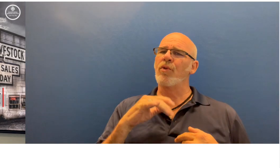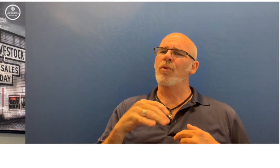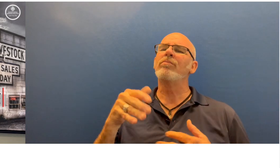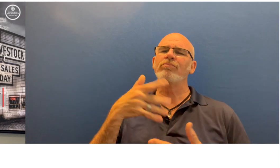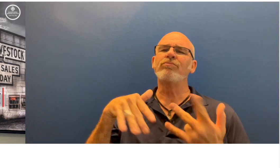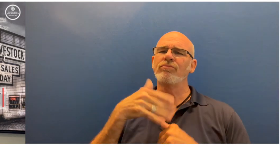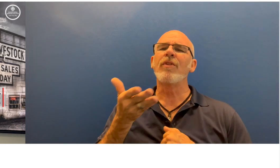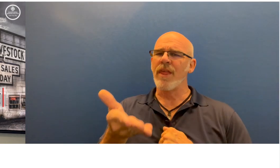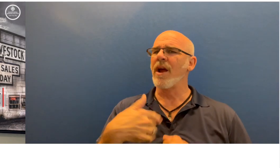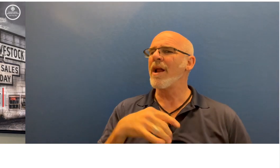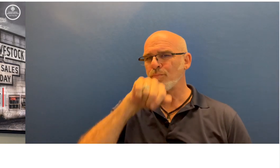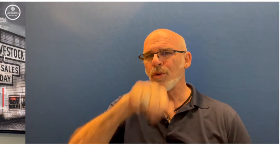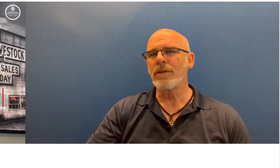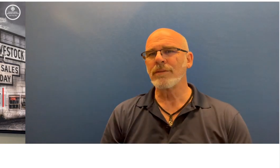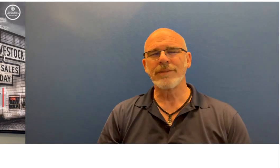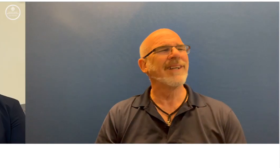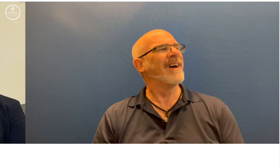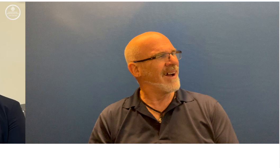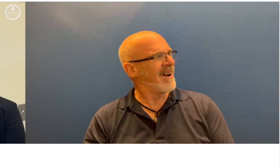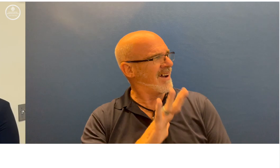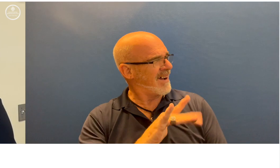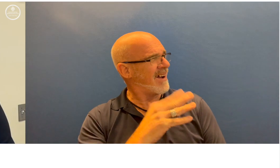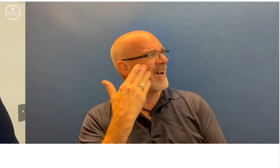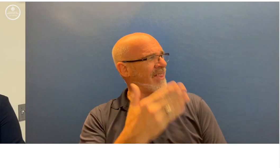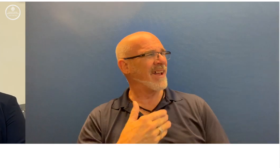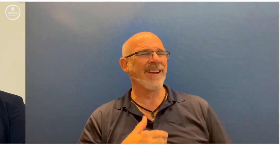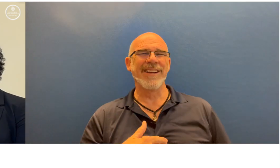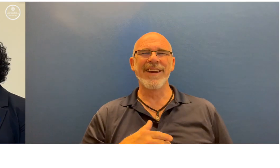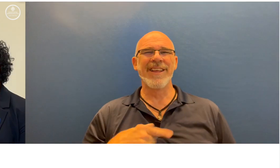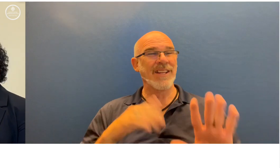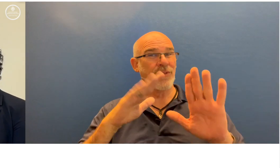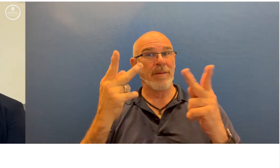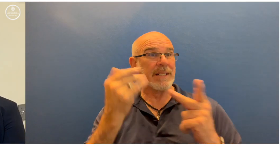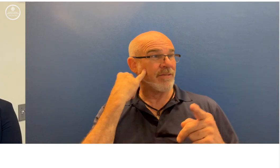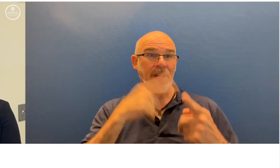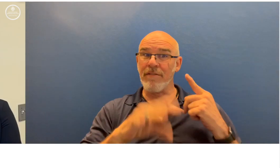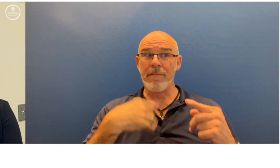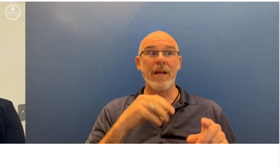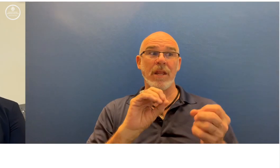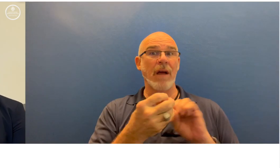It's a great place. I love that. My favorite spot always, if you can't find me in the office, I'm walking around somewhere. - Yes.